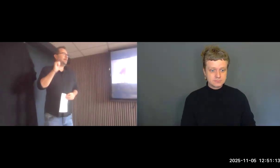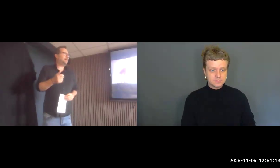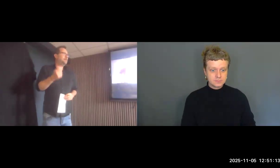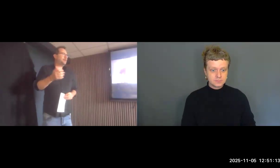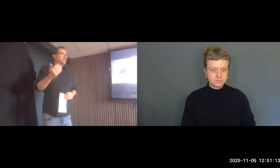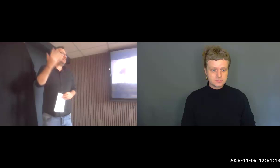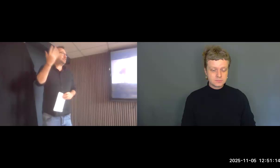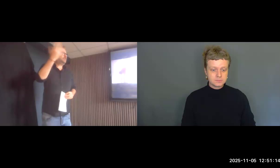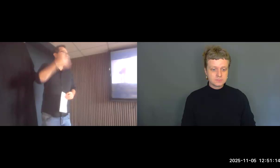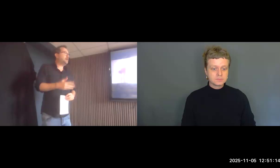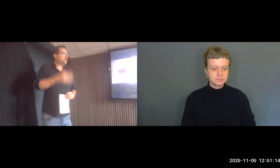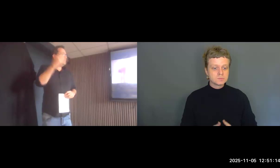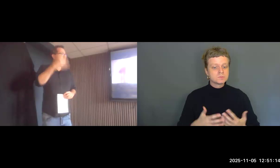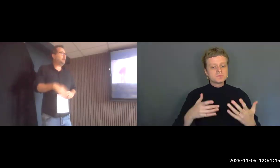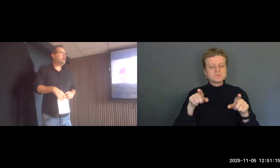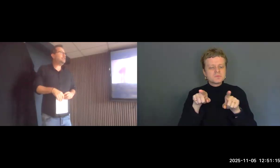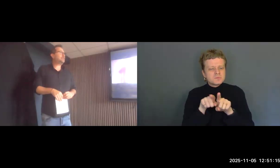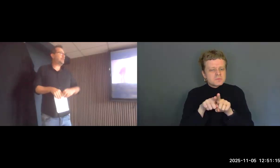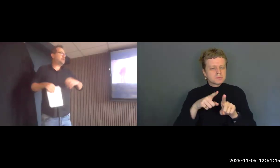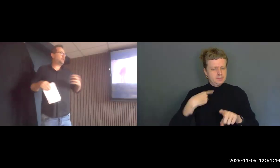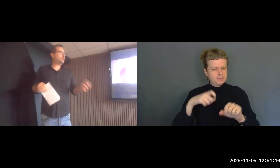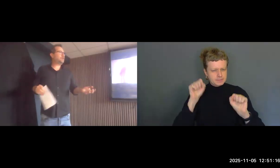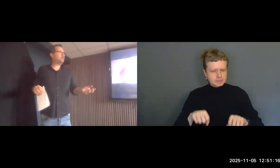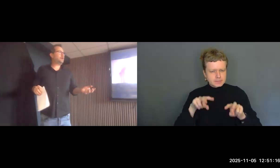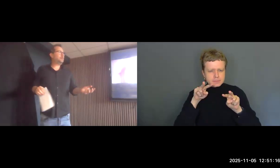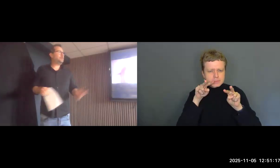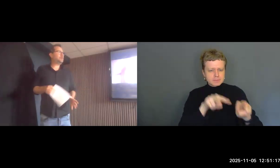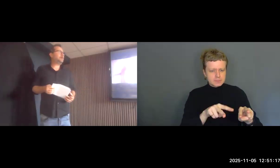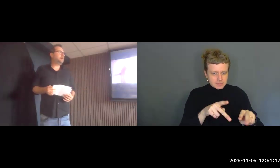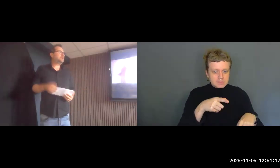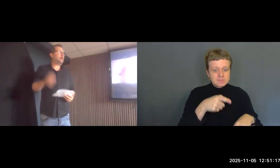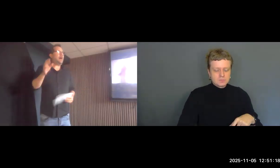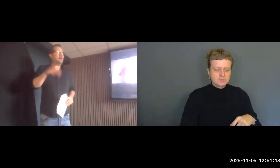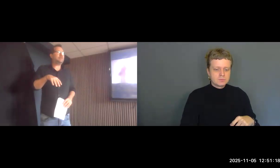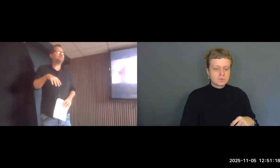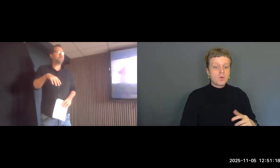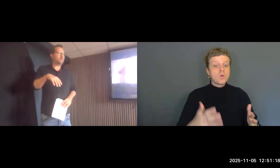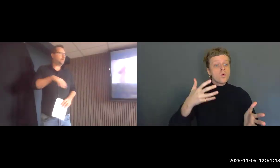gesture reduction and assimilation than non-core vocabularies. So I think